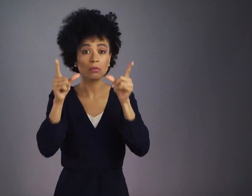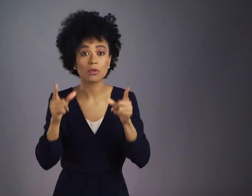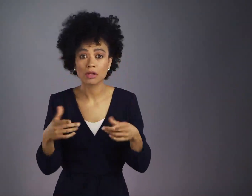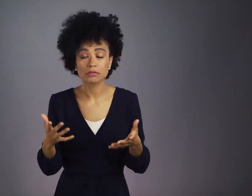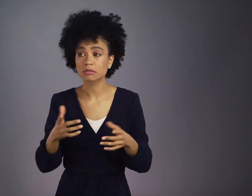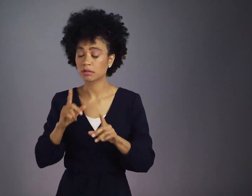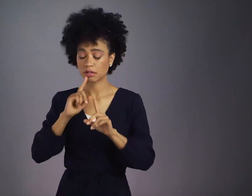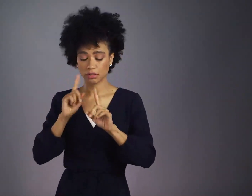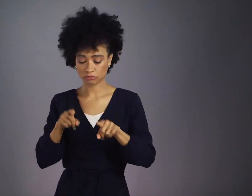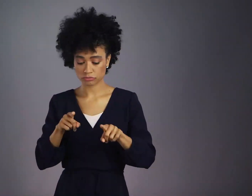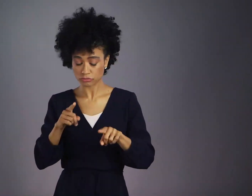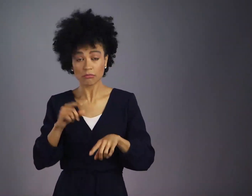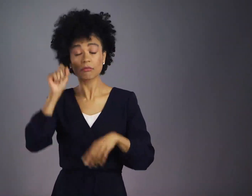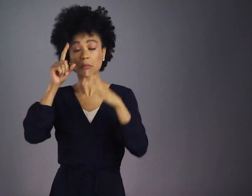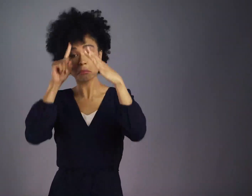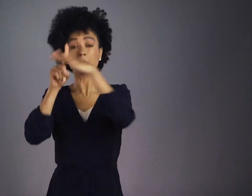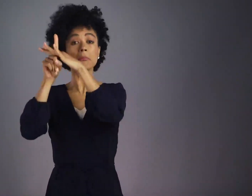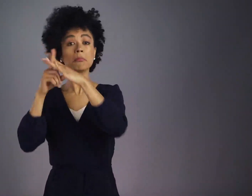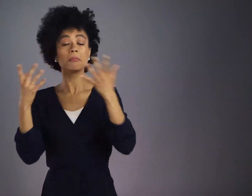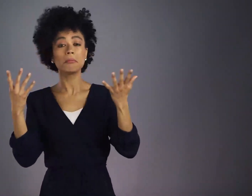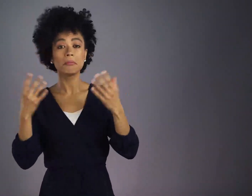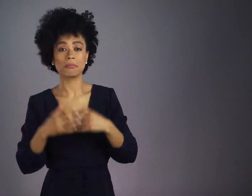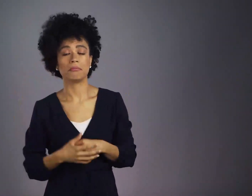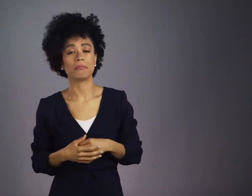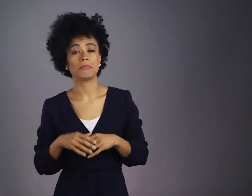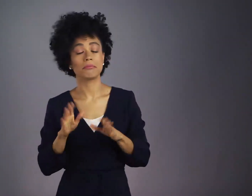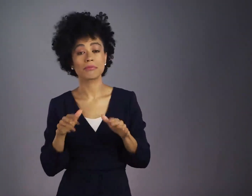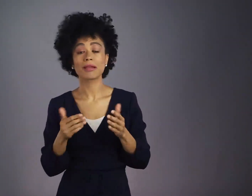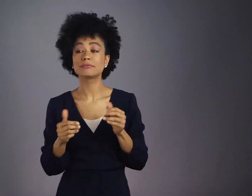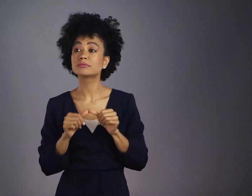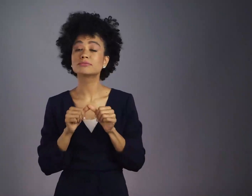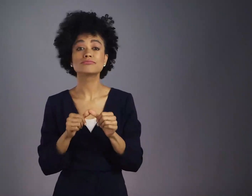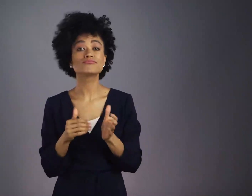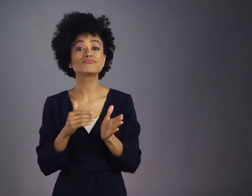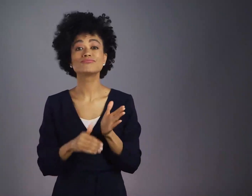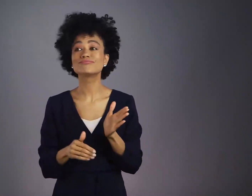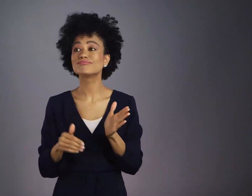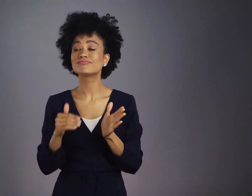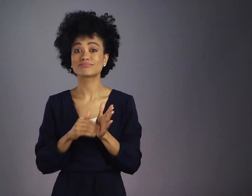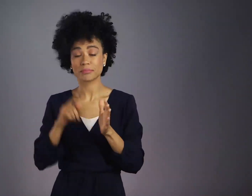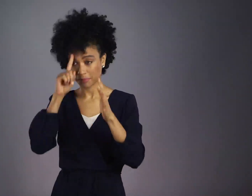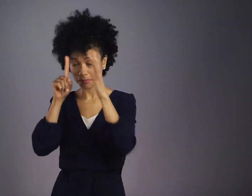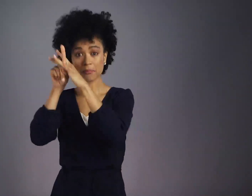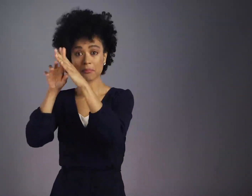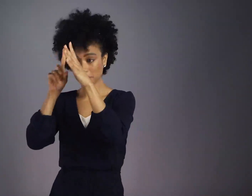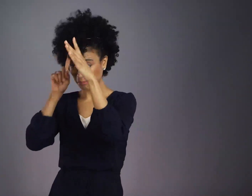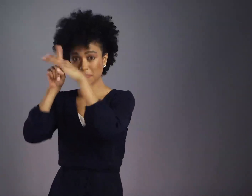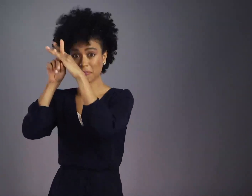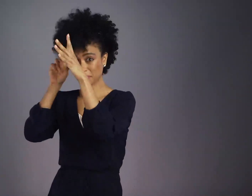We are often surprised how the right answers come after we have tried this for a while.